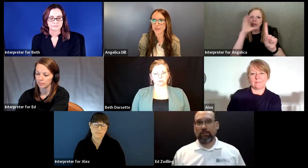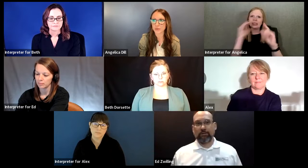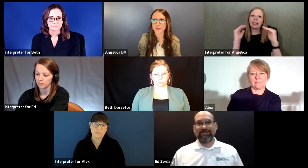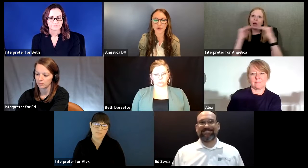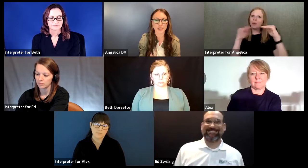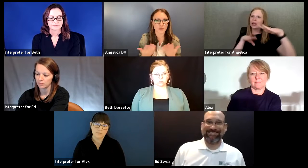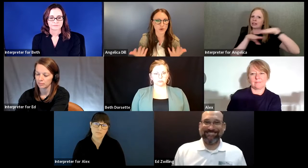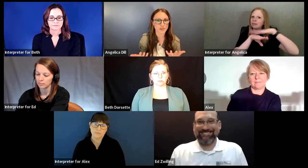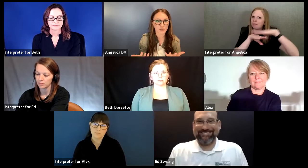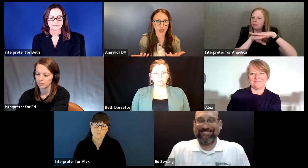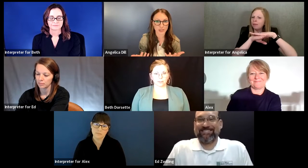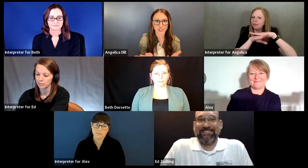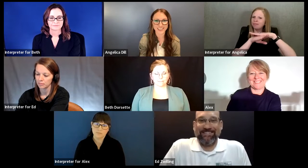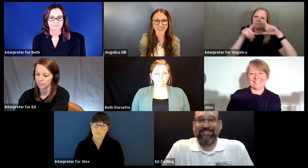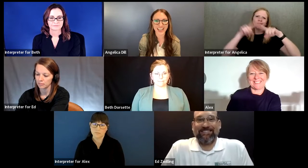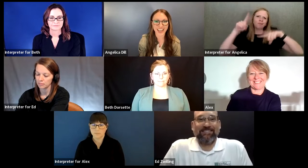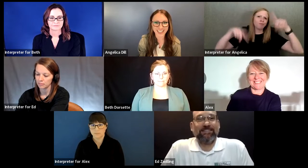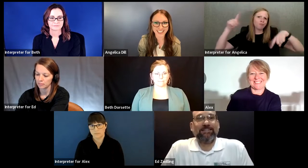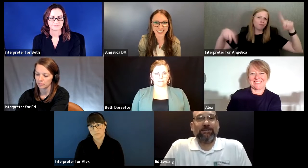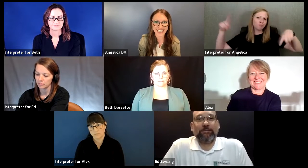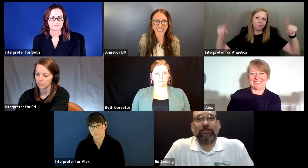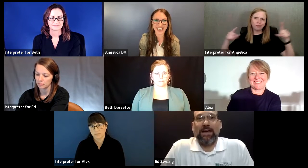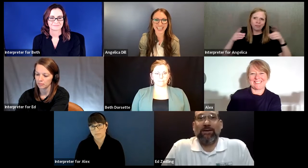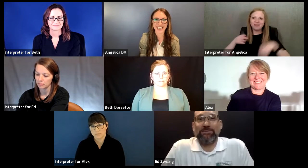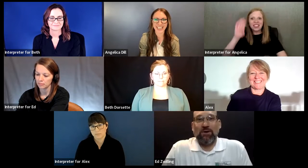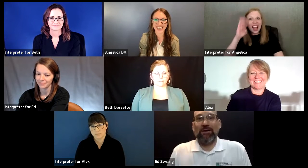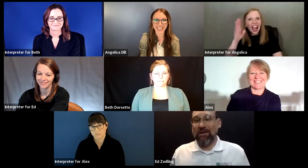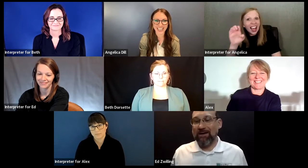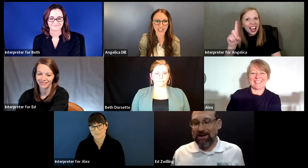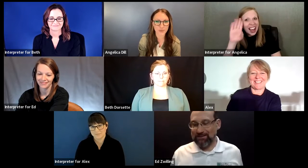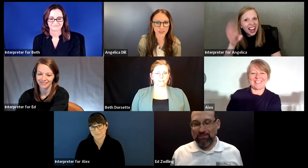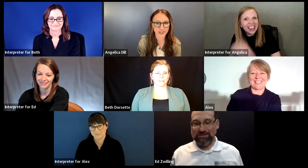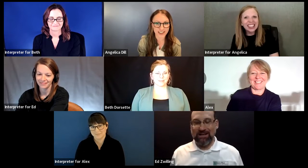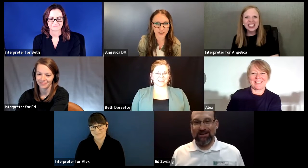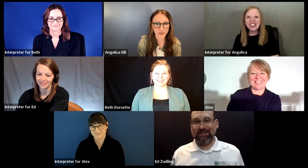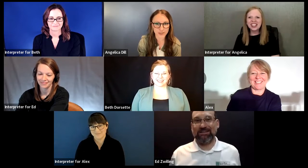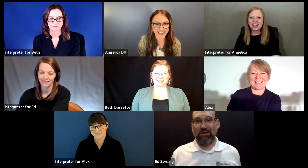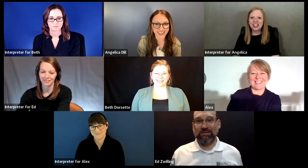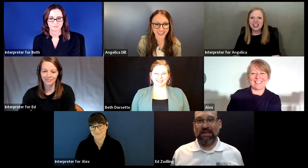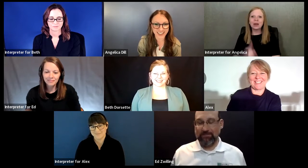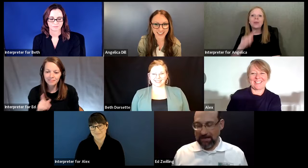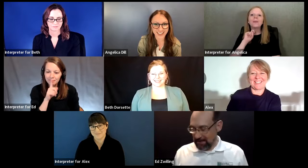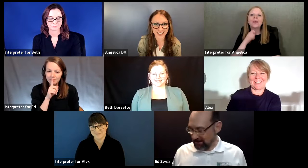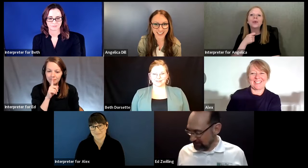through various forms of action. Hi, Ed. Oh, you're muted. You're muted.